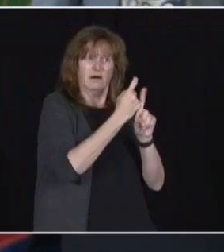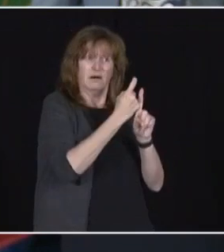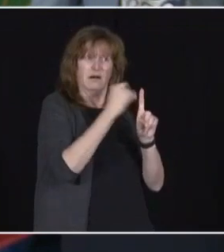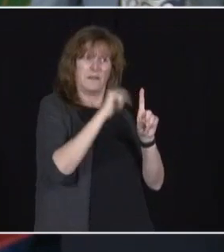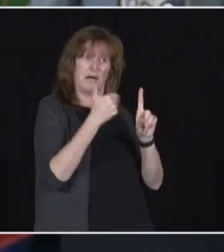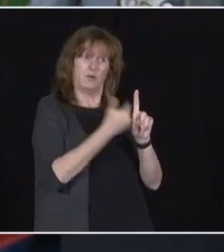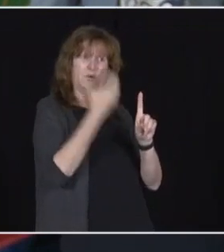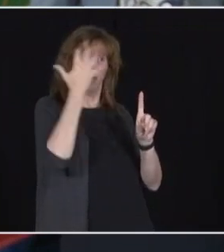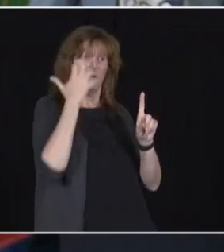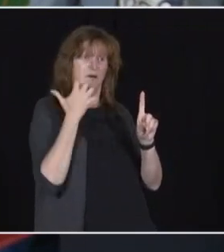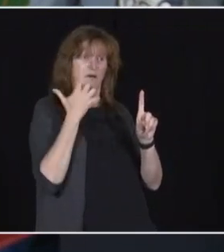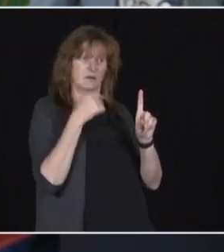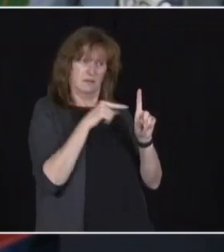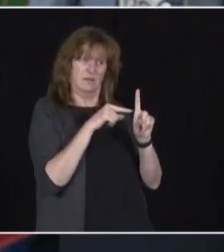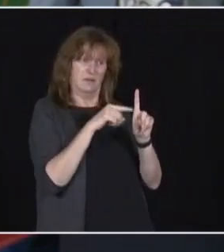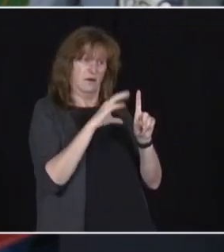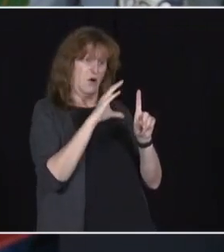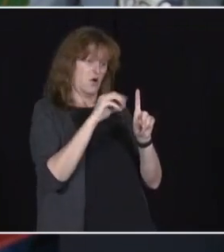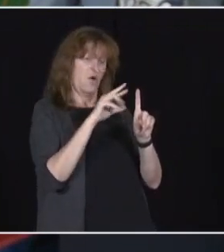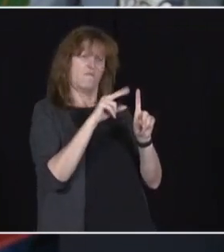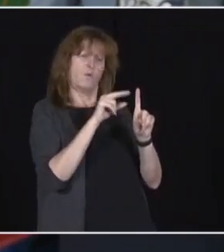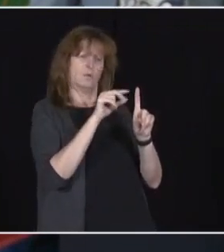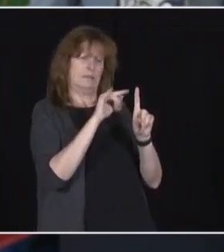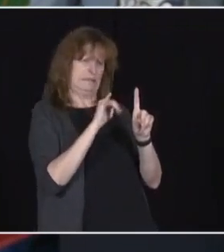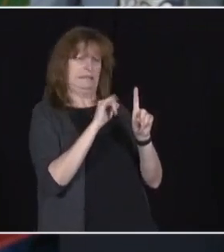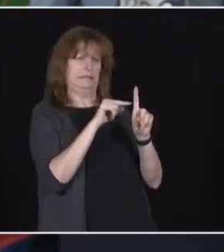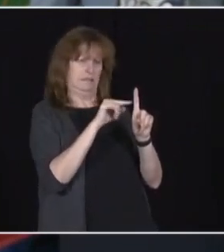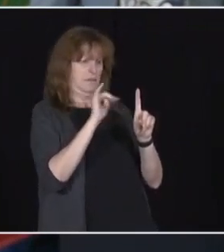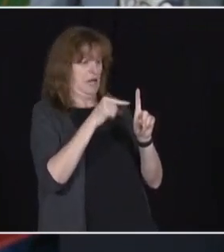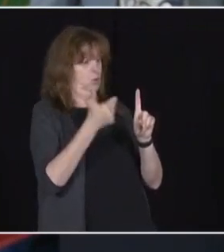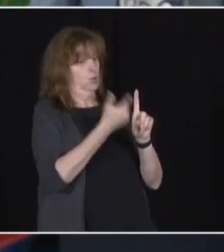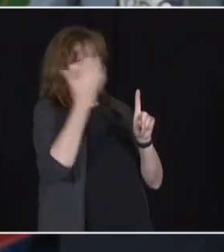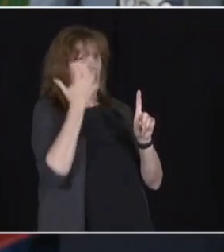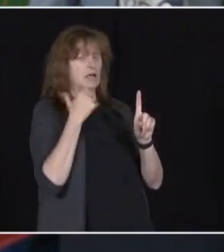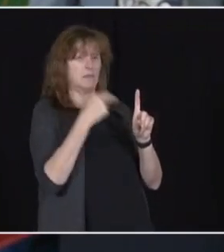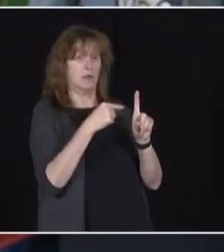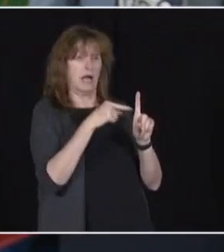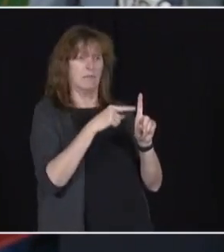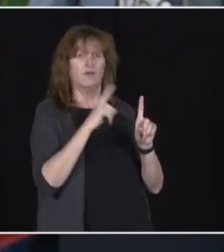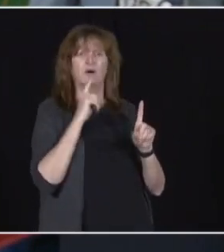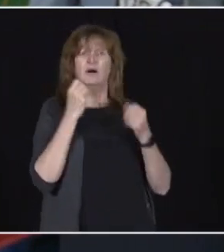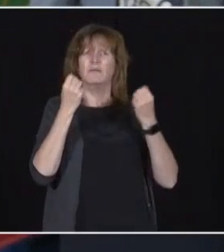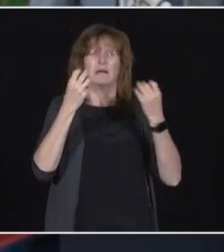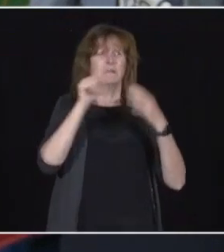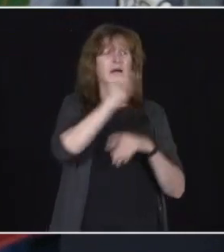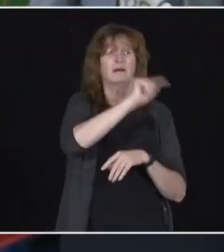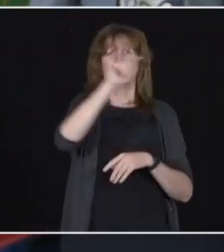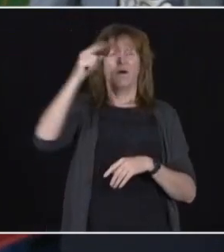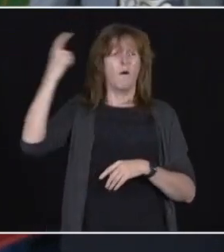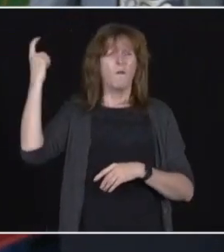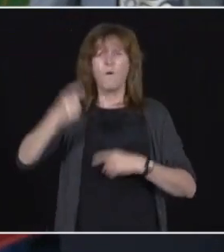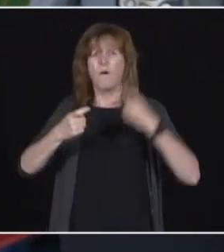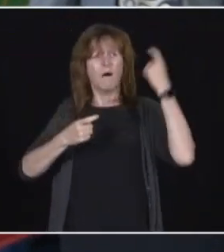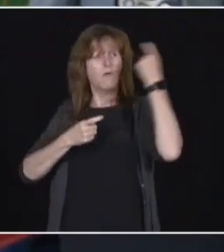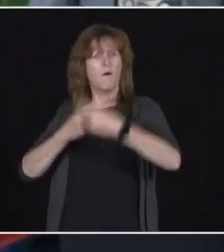donated $40 million to the new Vann Hospital, so again, thank you. There are so many other people out there that are helping charitable organizations, helping